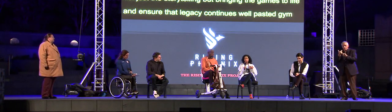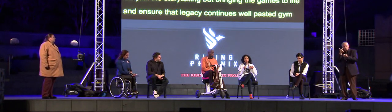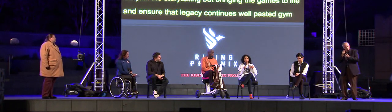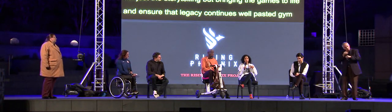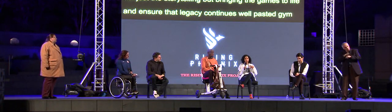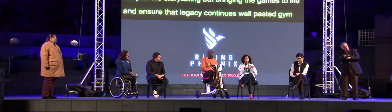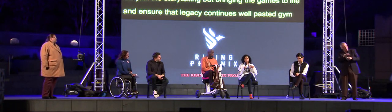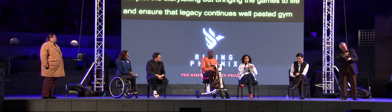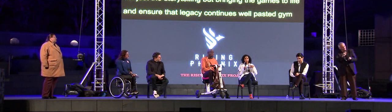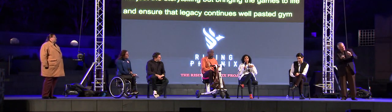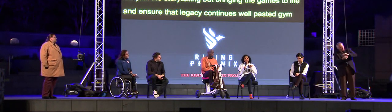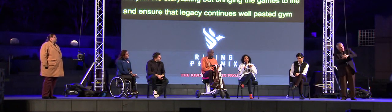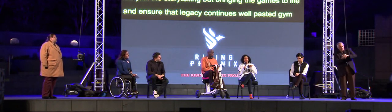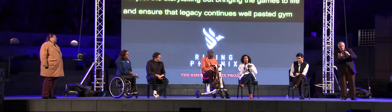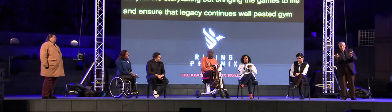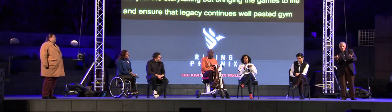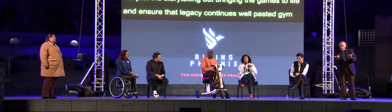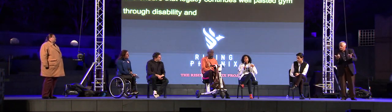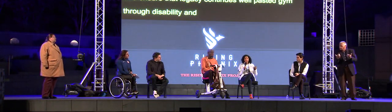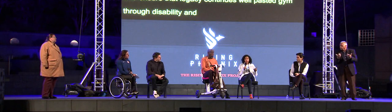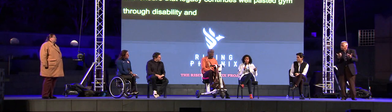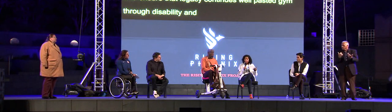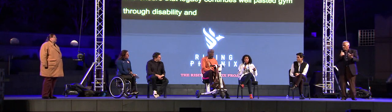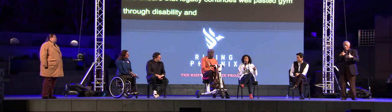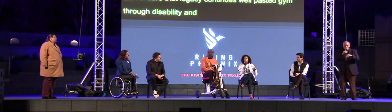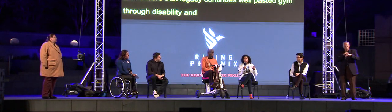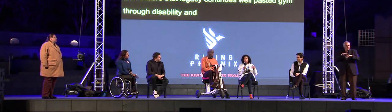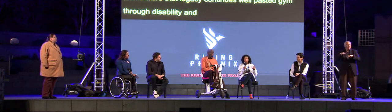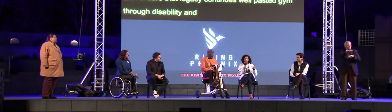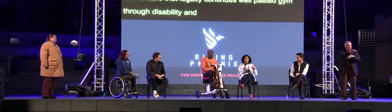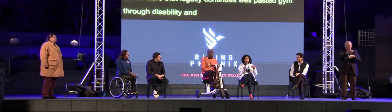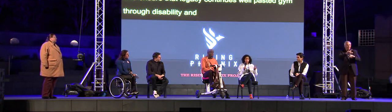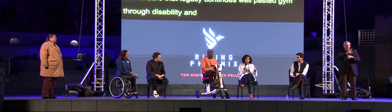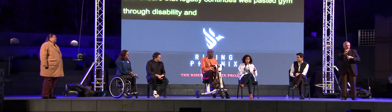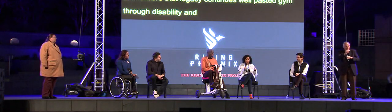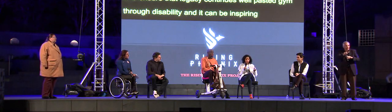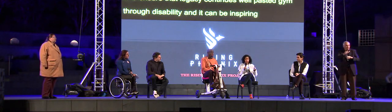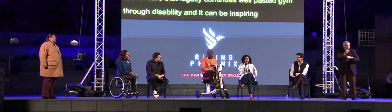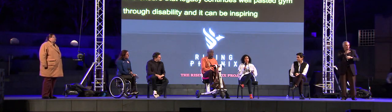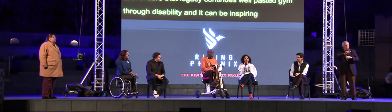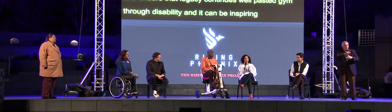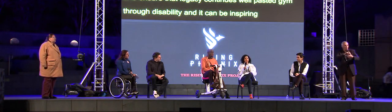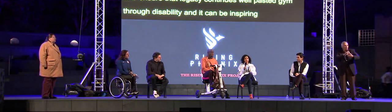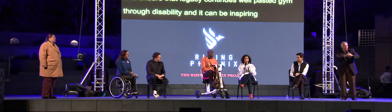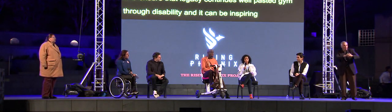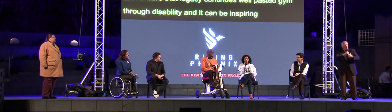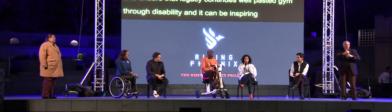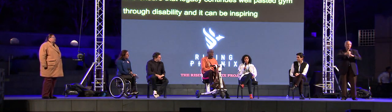We're inspiring LA Department of Transportation and La Metro